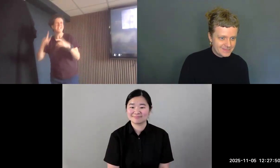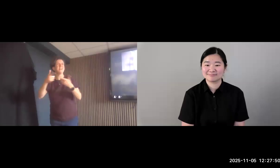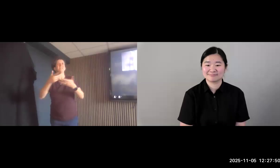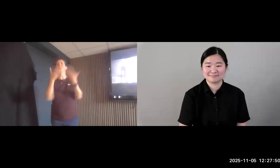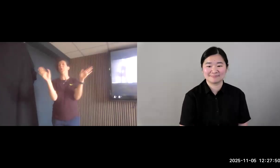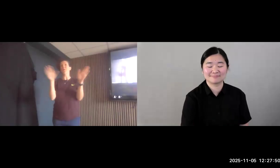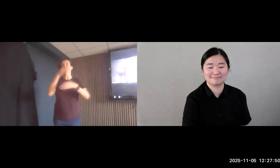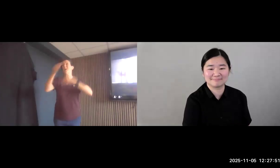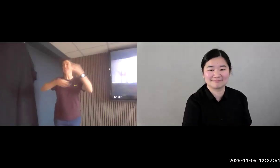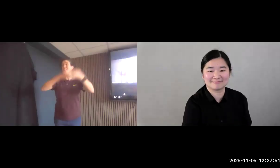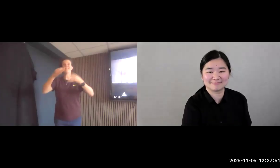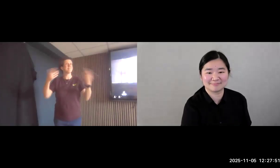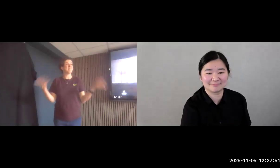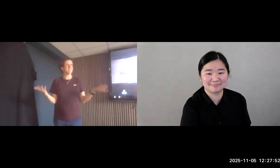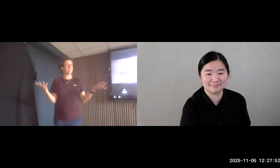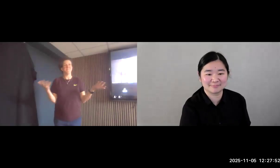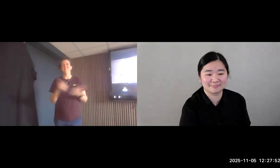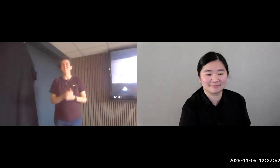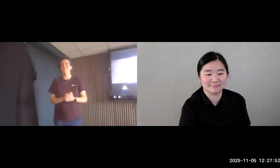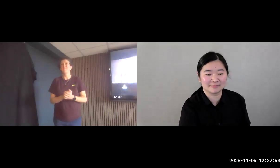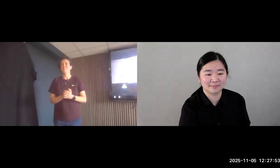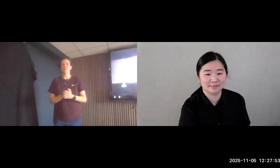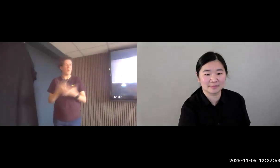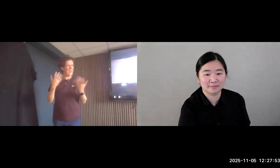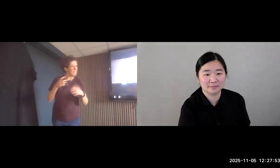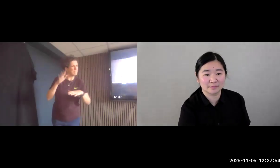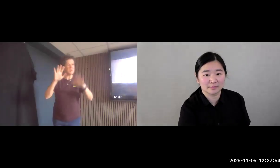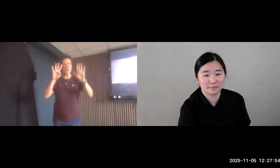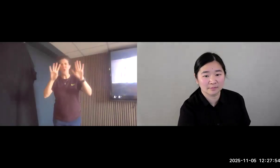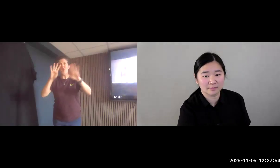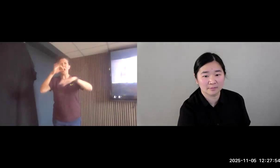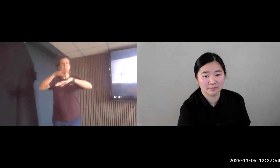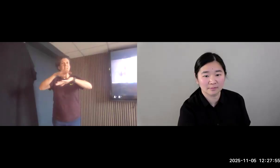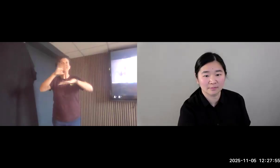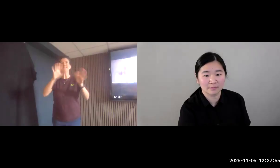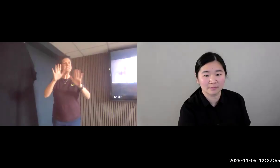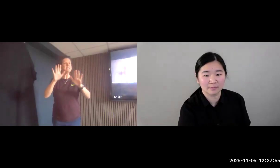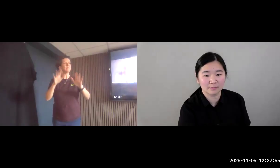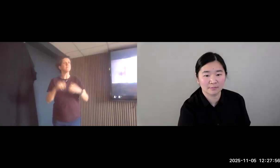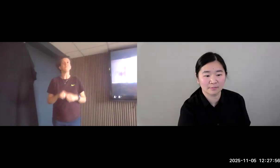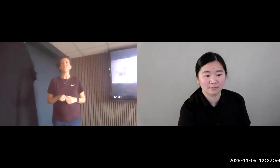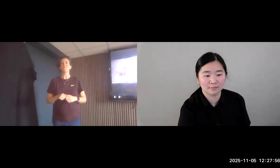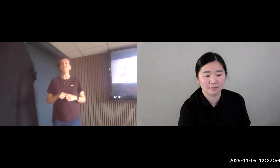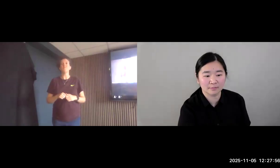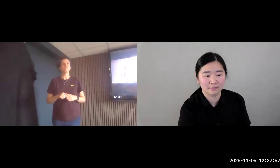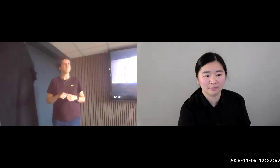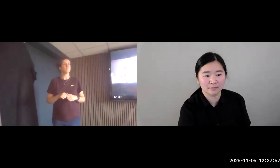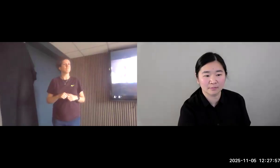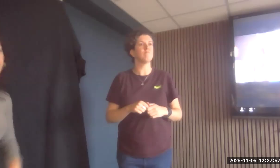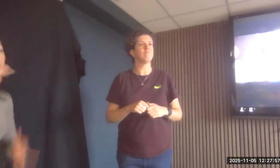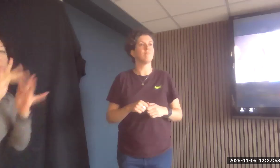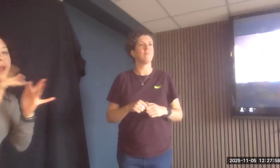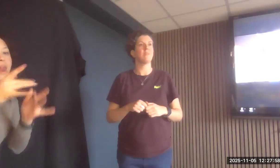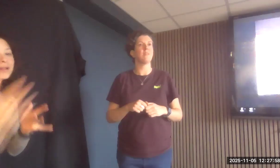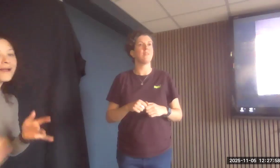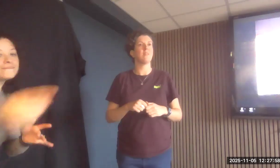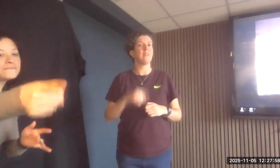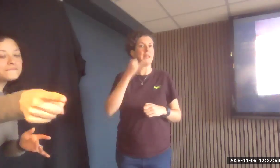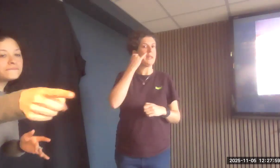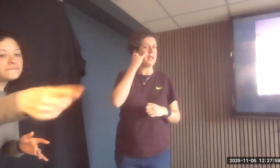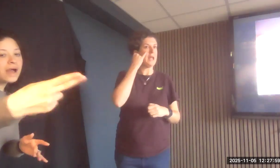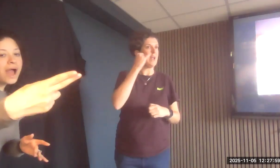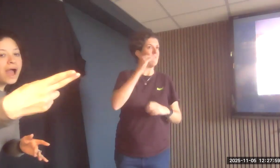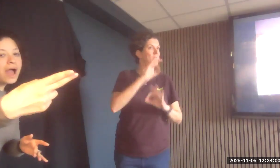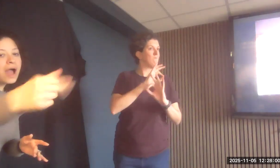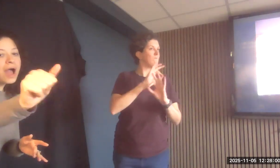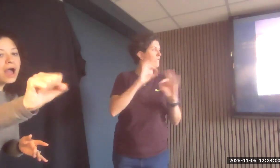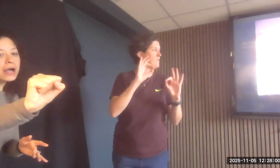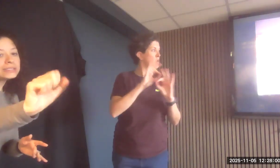Okay, perfect. Yeah, so anyway, lovely research. Uh, do we have any questions? We have about 9 minutes or so.